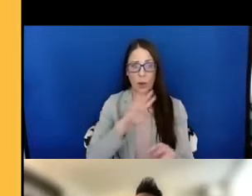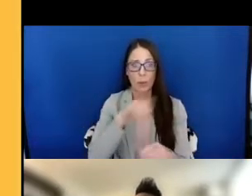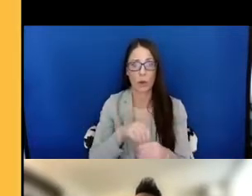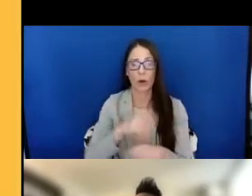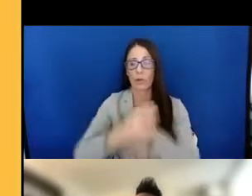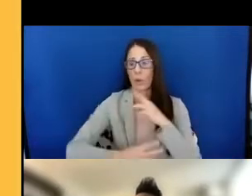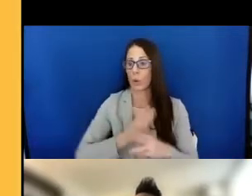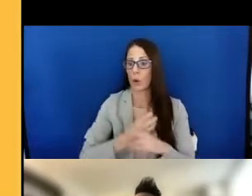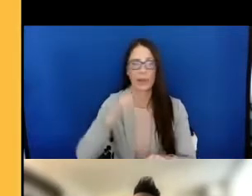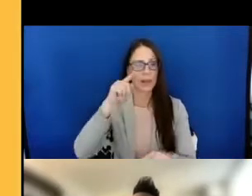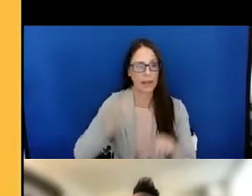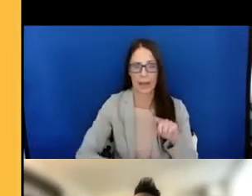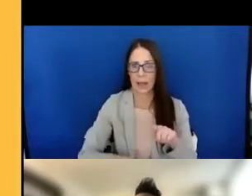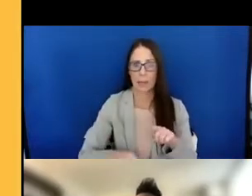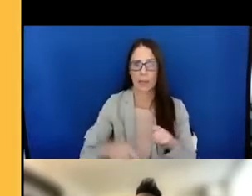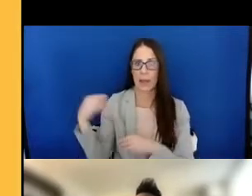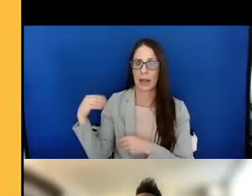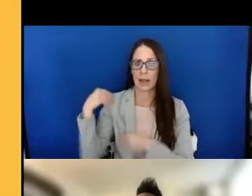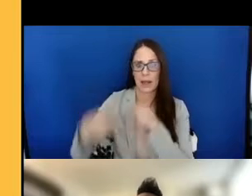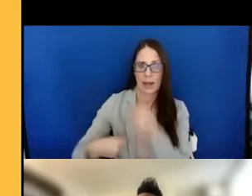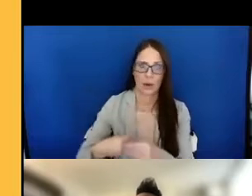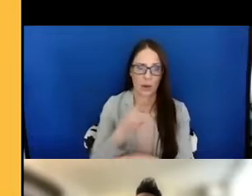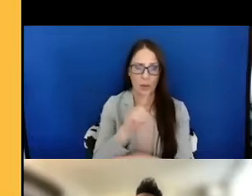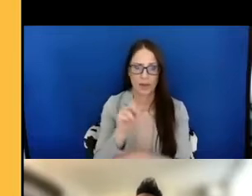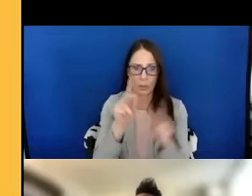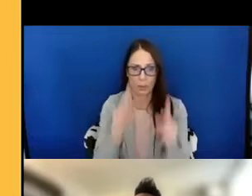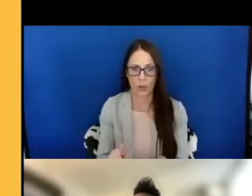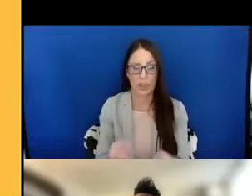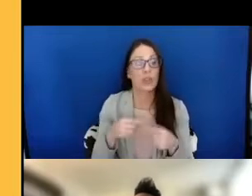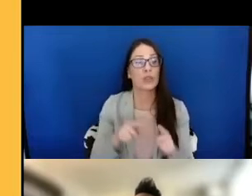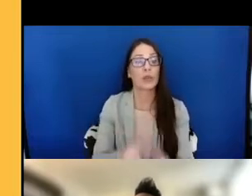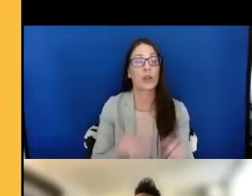be inherited by disabled persons in so far as an emergency is an interruption to the